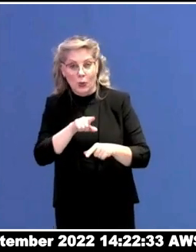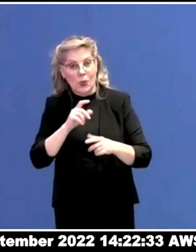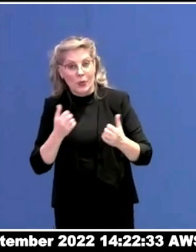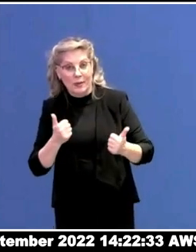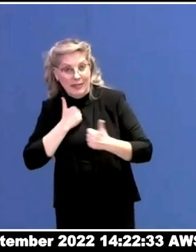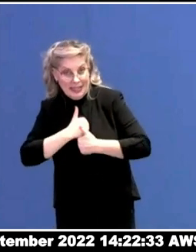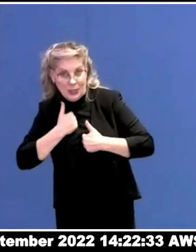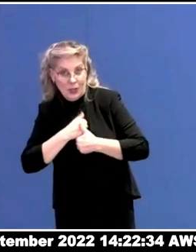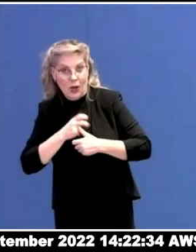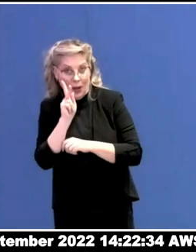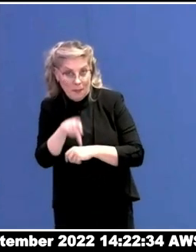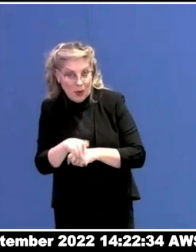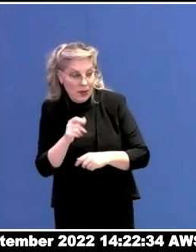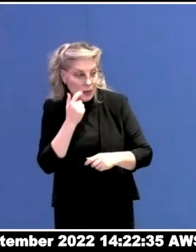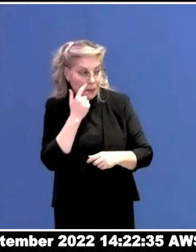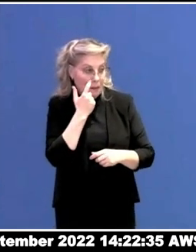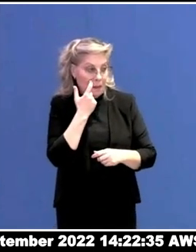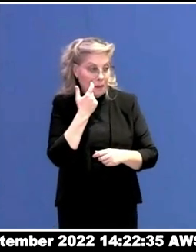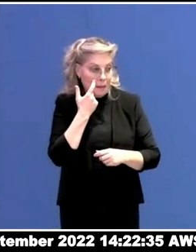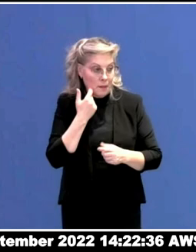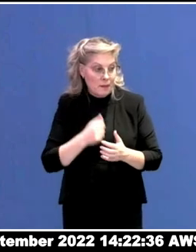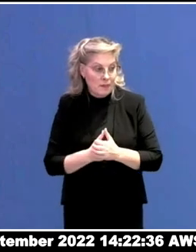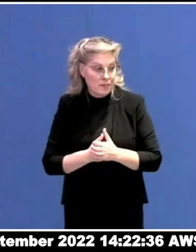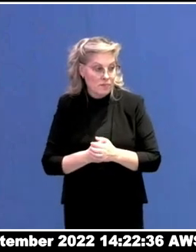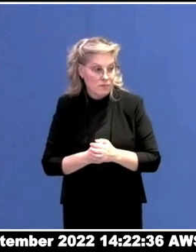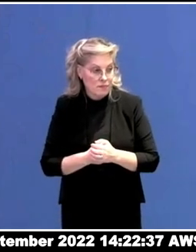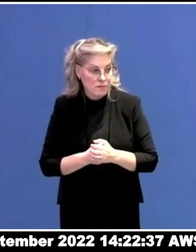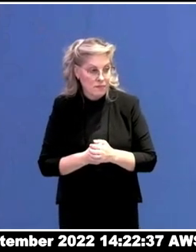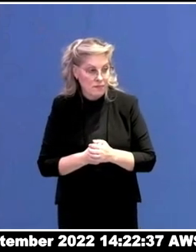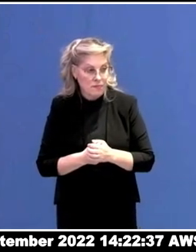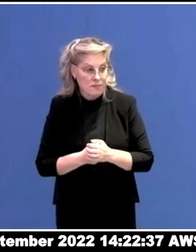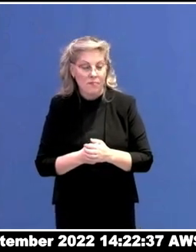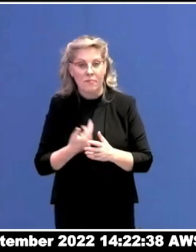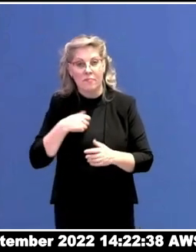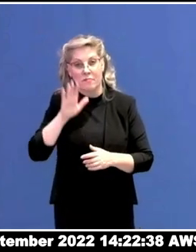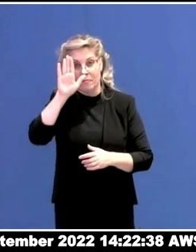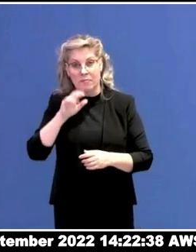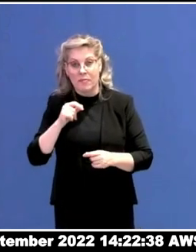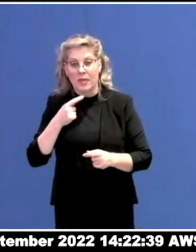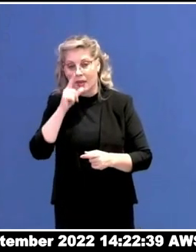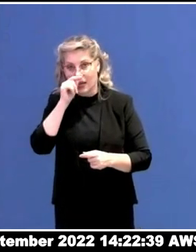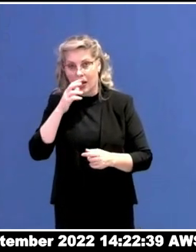Chair, I would also - sorry if I could apologise for speaking so fast, and I